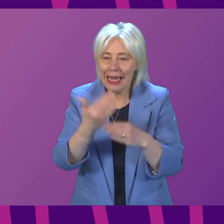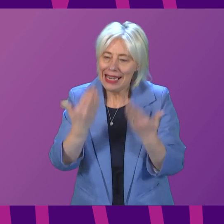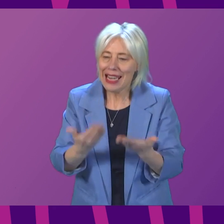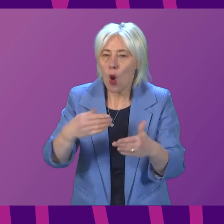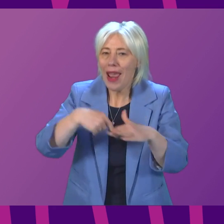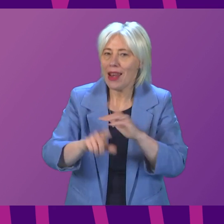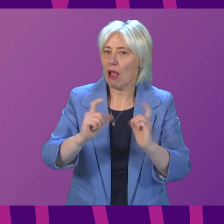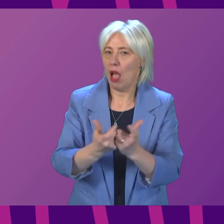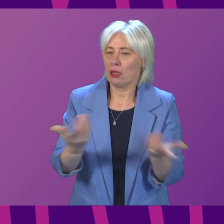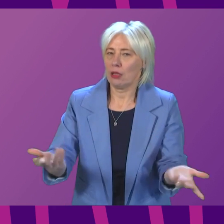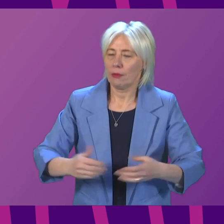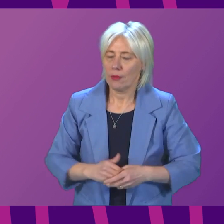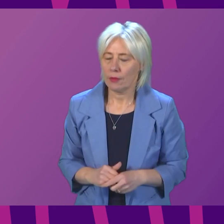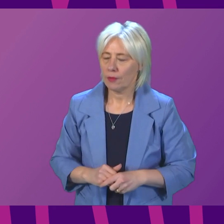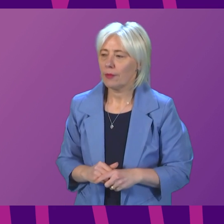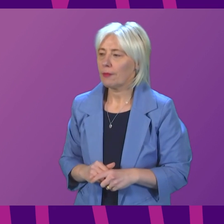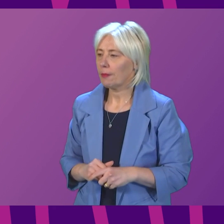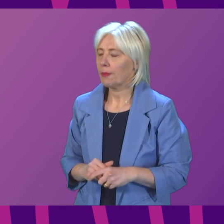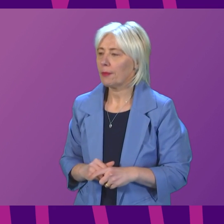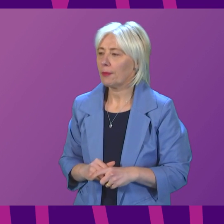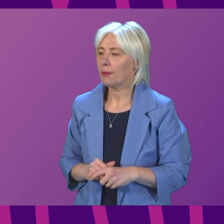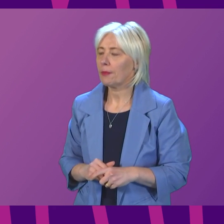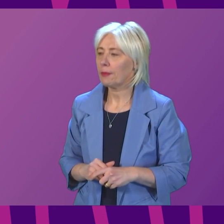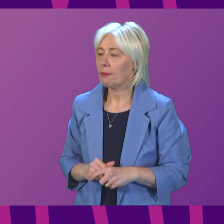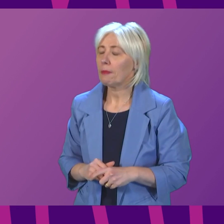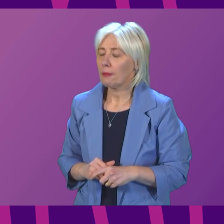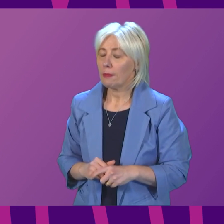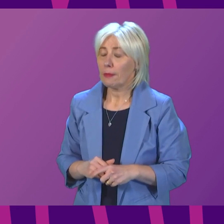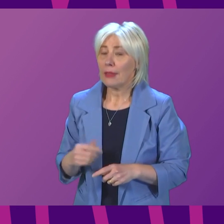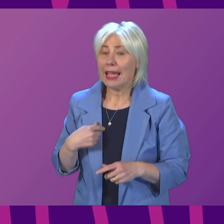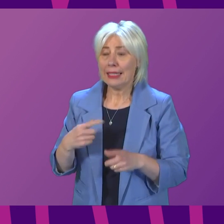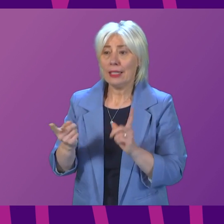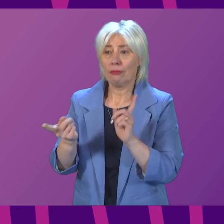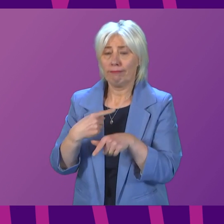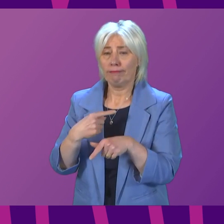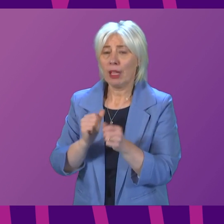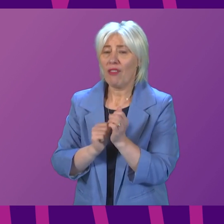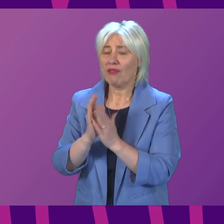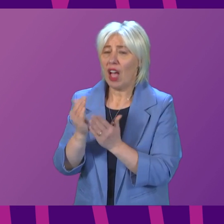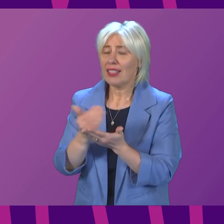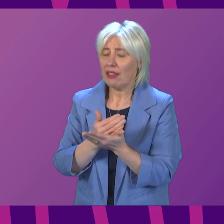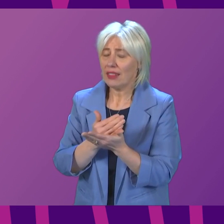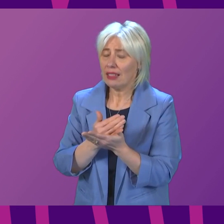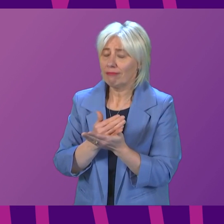First, I say to Douglas Ross that I addressed the point about fire safety: all those issues